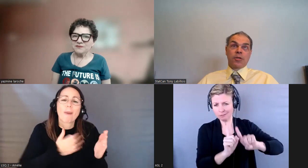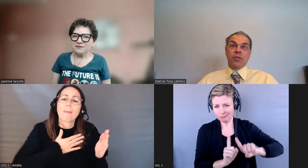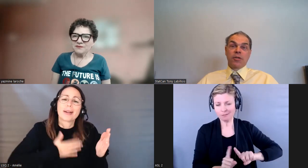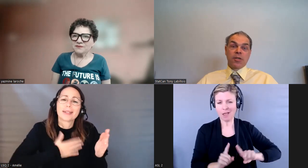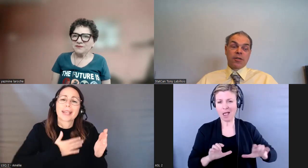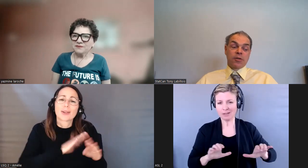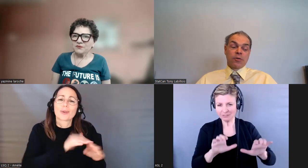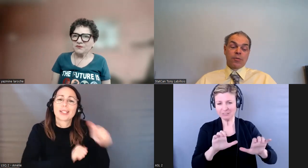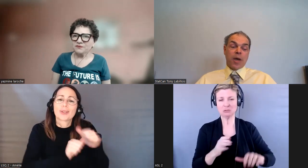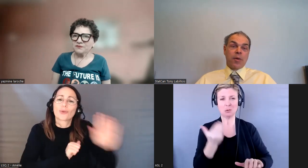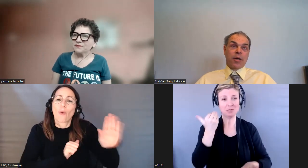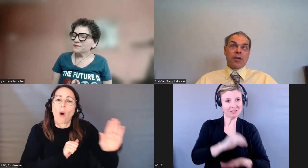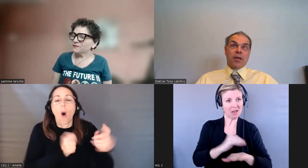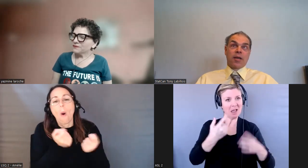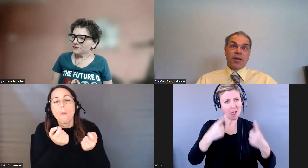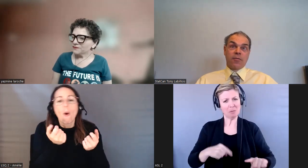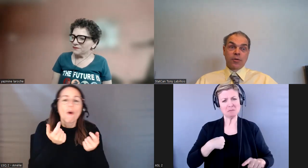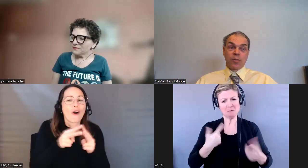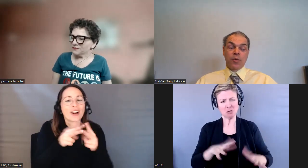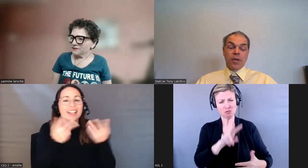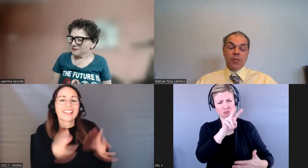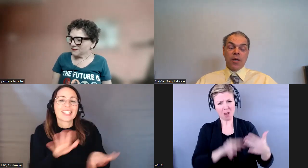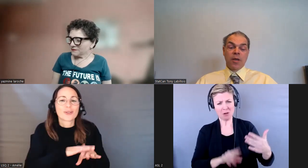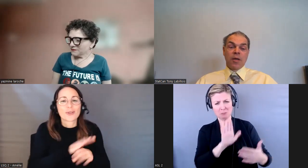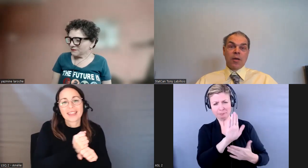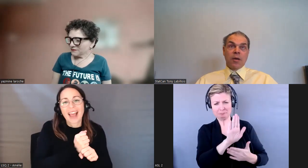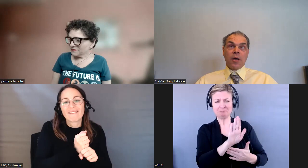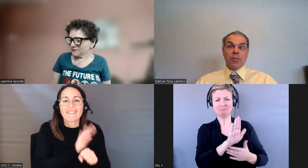birthday